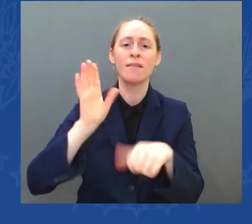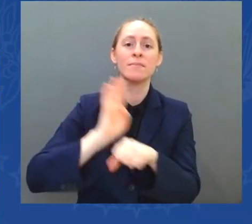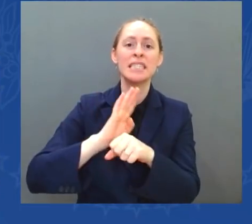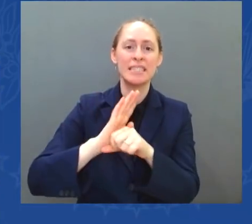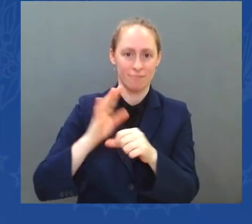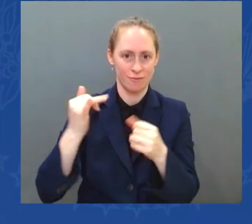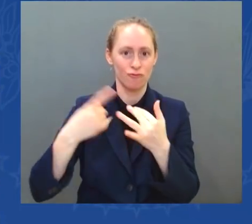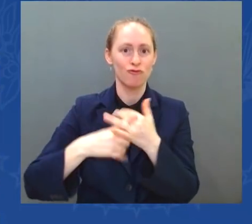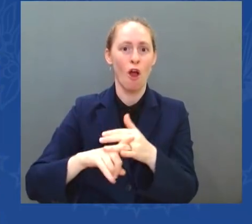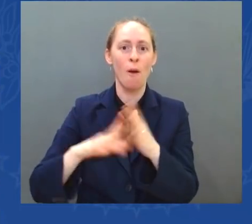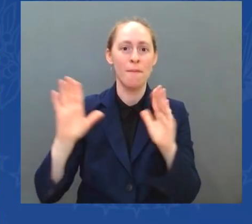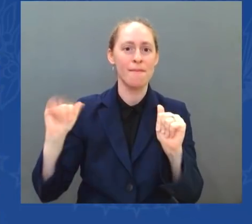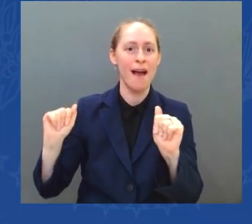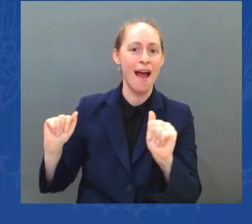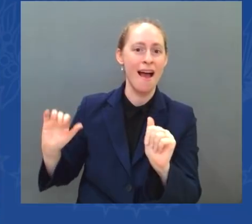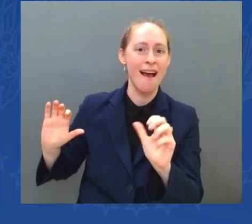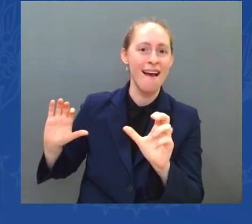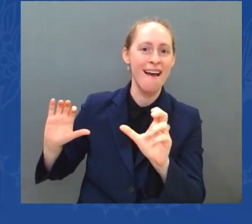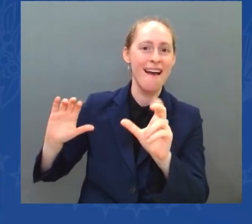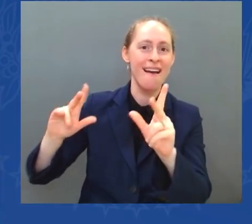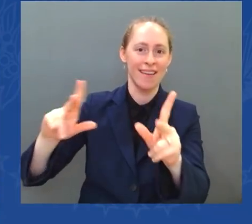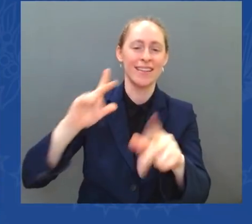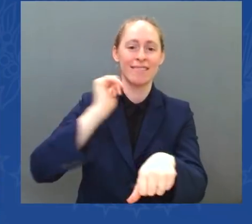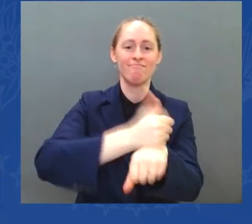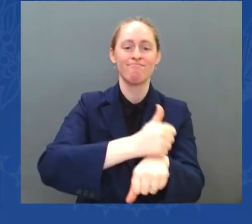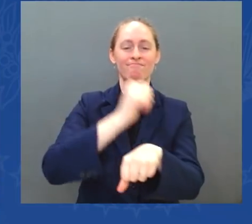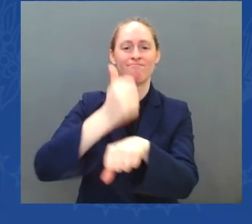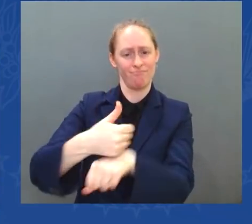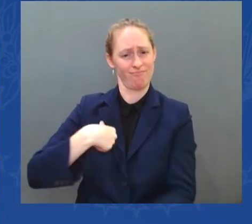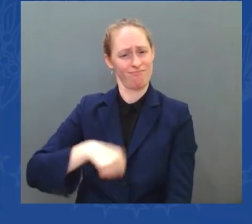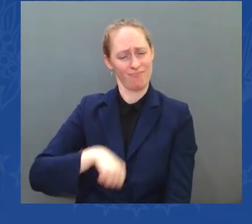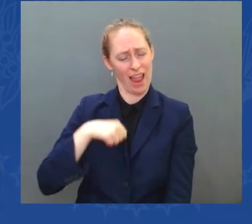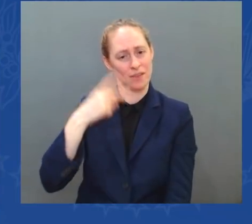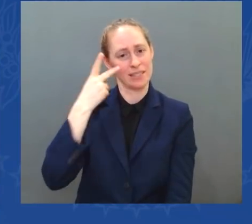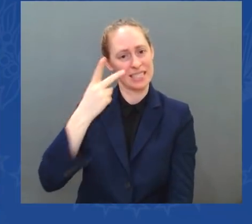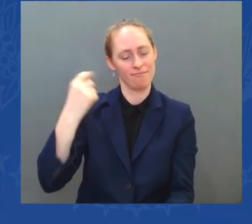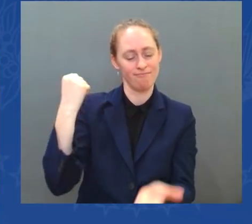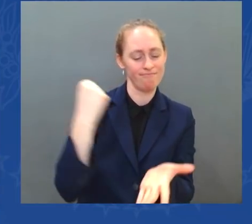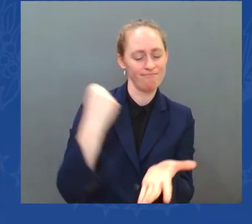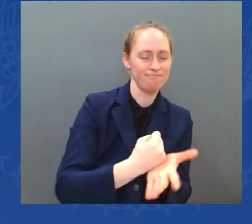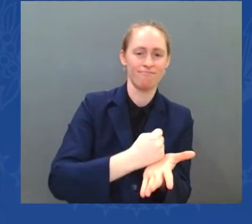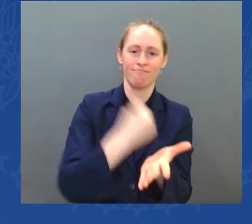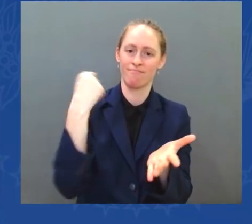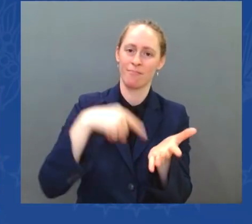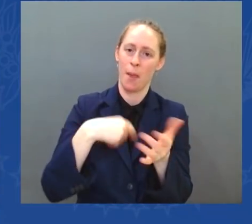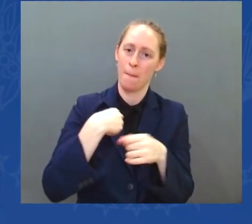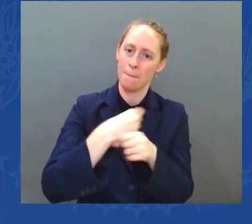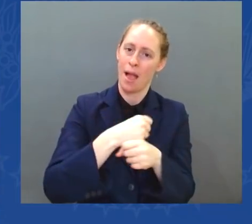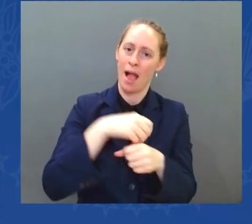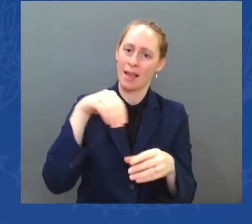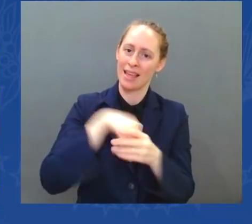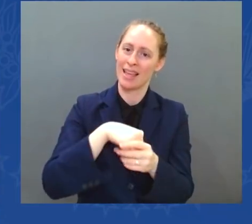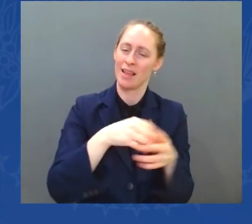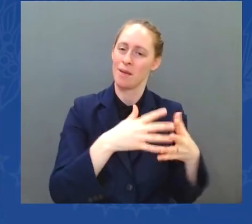Companies are choosing to build their new factories here in America when just a few years ago, as you all know, that wouldn't have been the case.